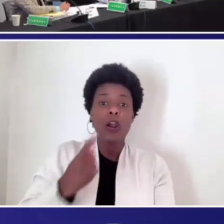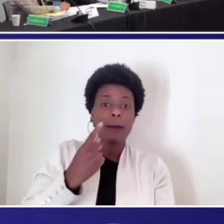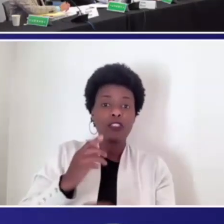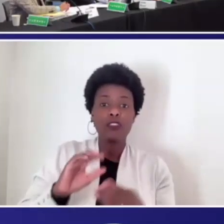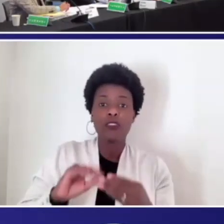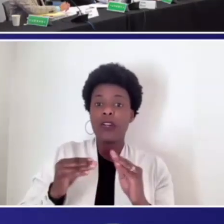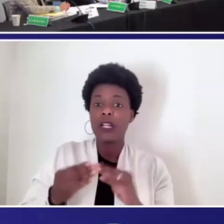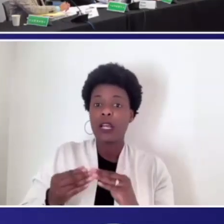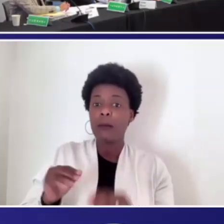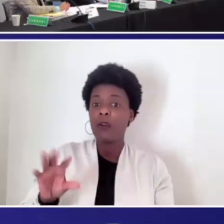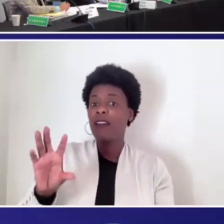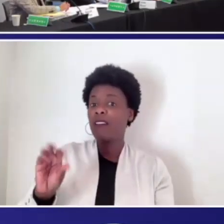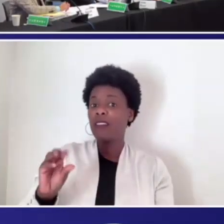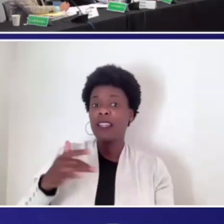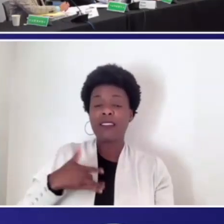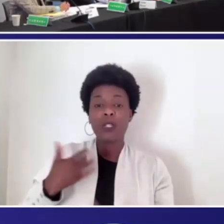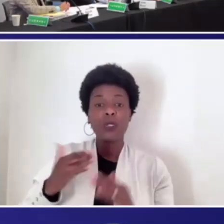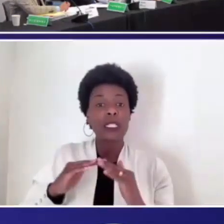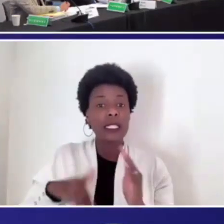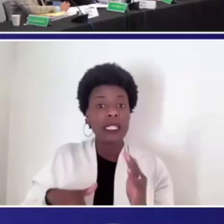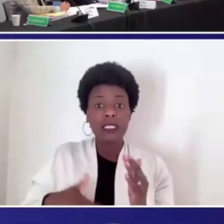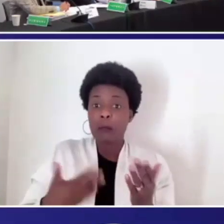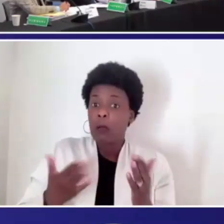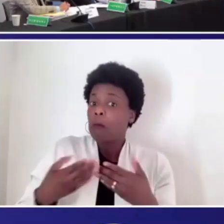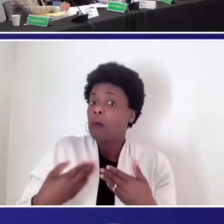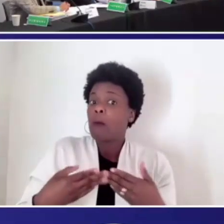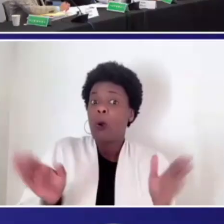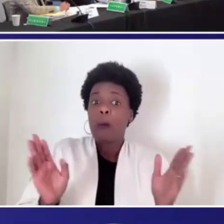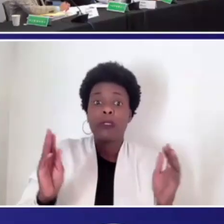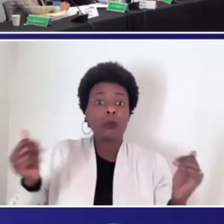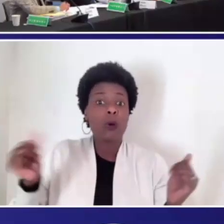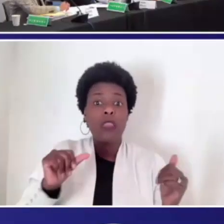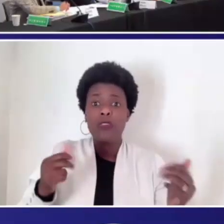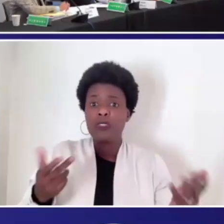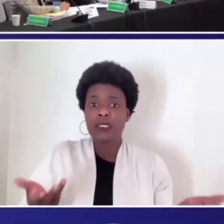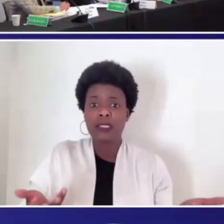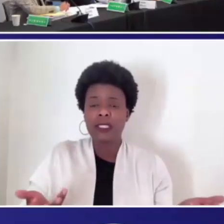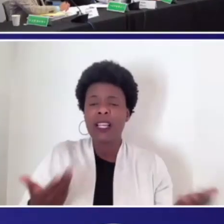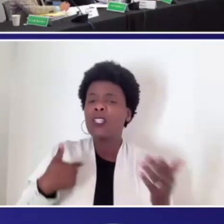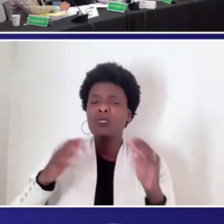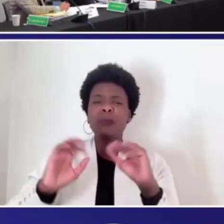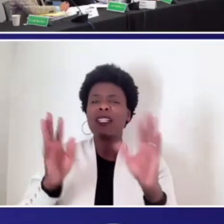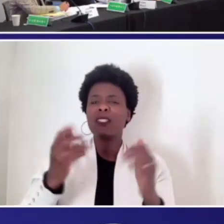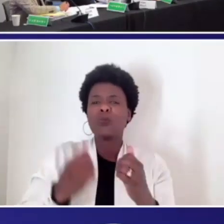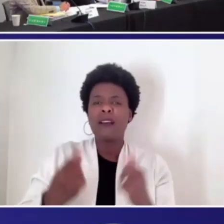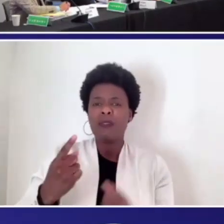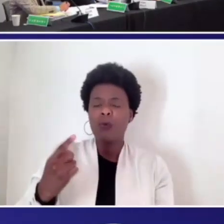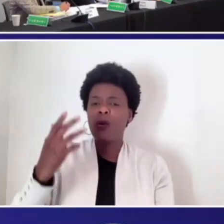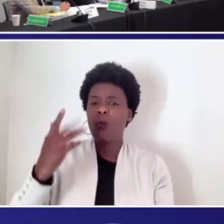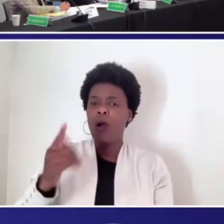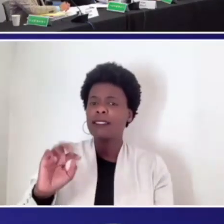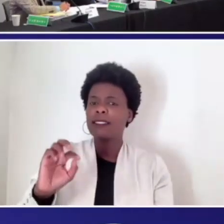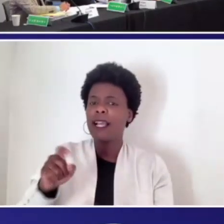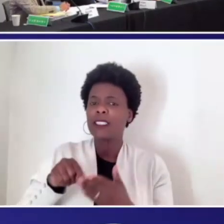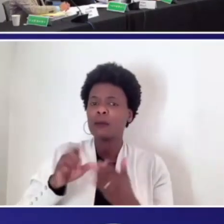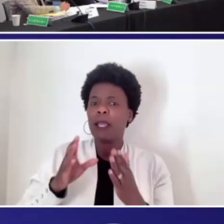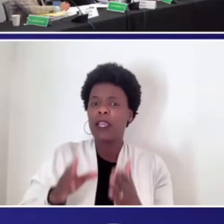But I'm open to other ones as long as we think it'll get -- because just to be clear to everybody, why is the taxpayer proposing opening this up, right?